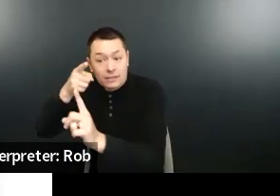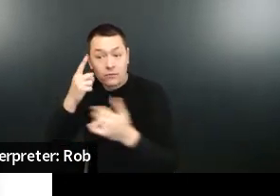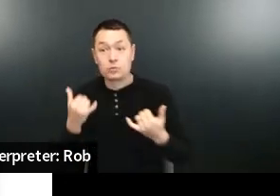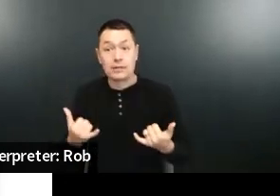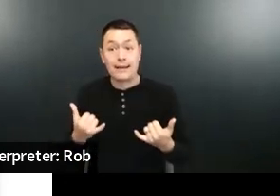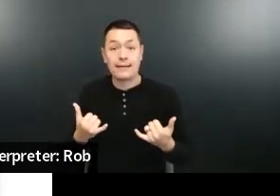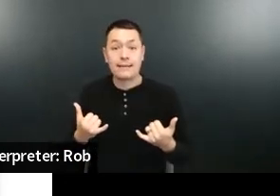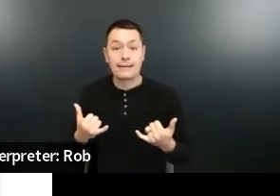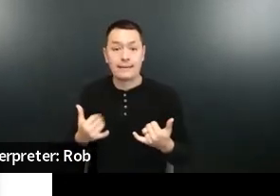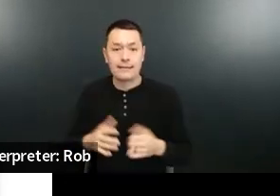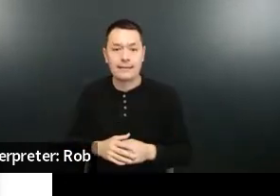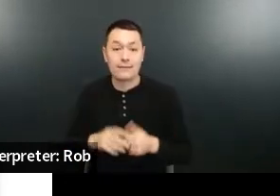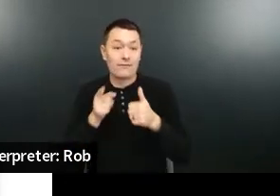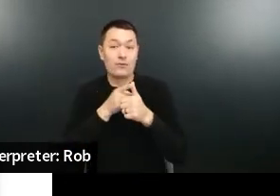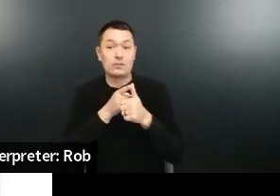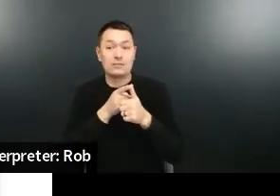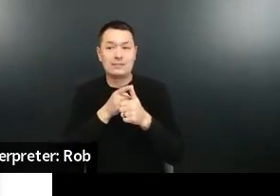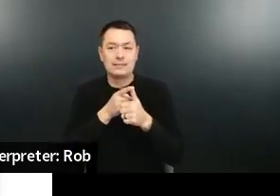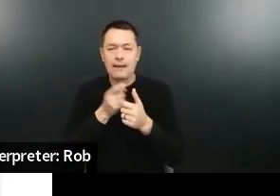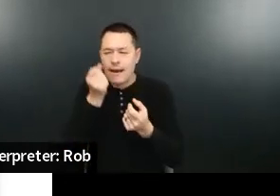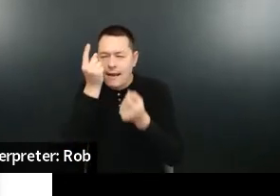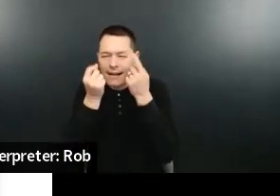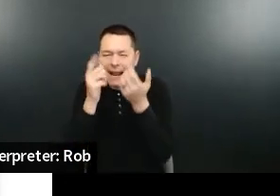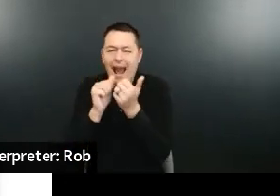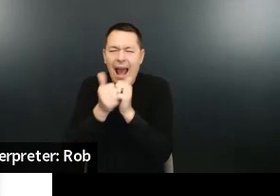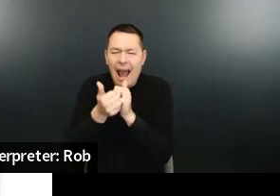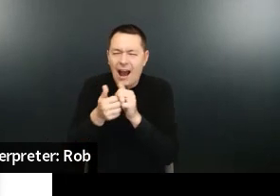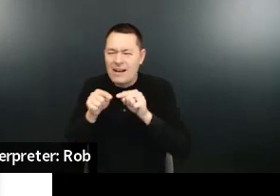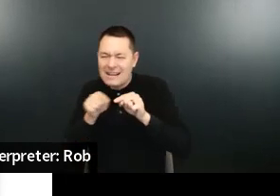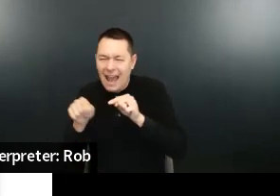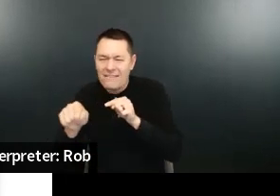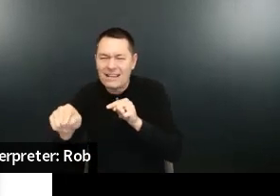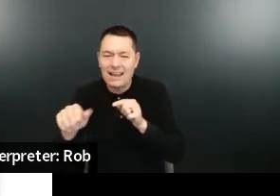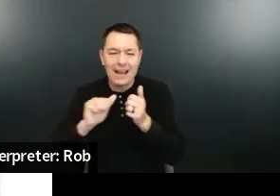first one is understanding how to navigate and how to filter and how it's done.